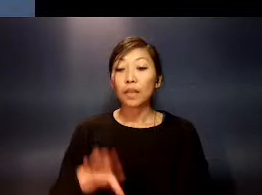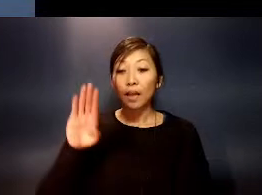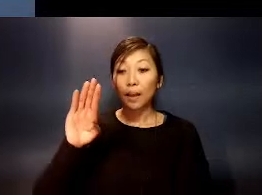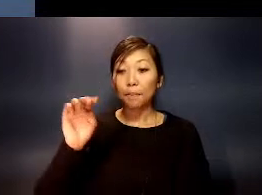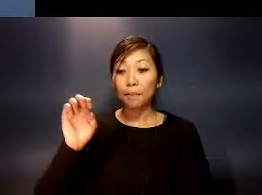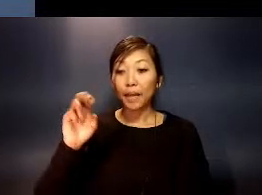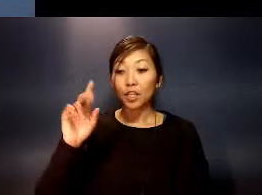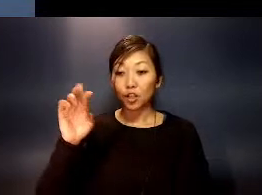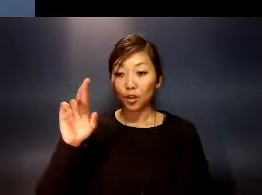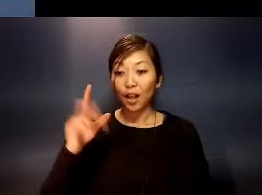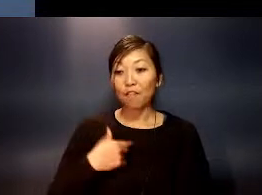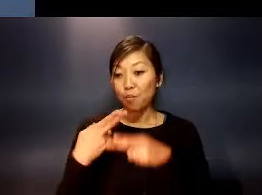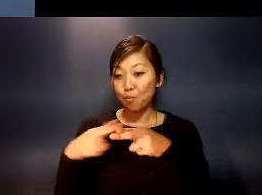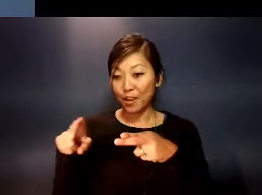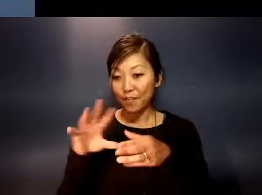ADOPTING POLICIES THAT SHAPE HOW WE SPEND MANY MILLIONS